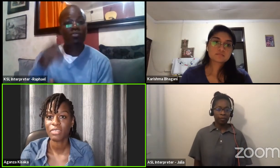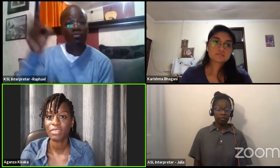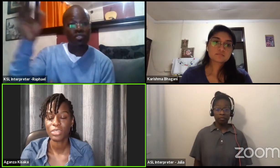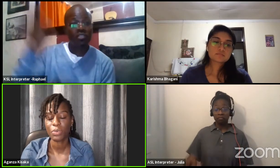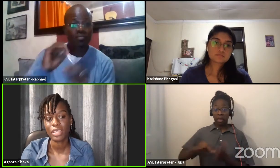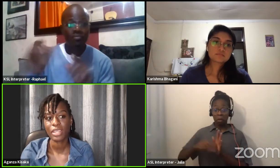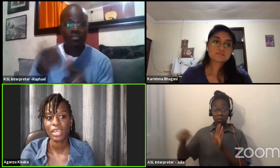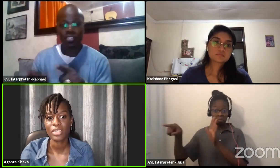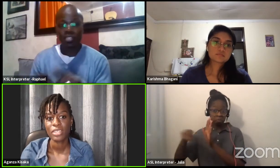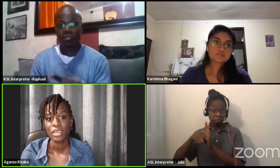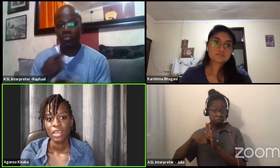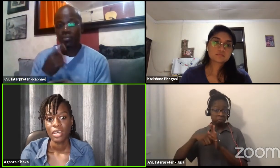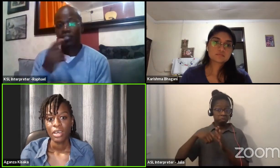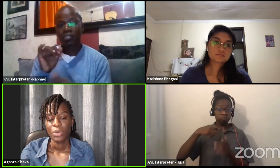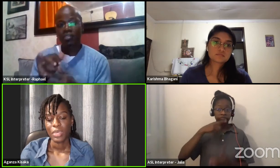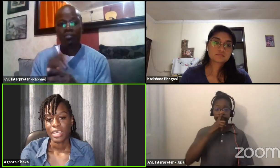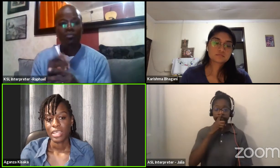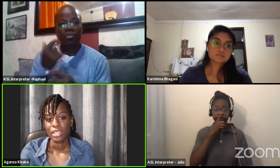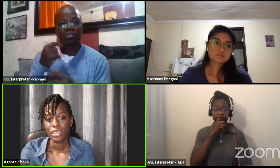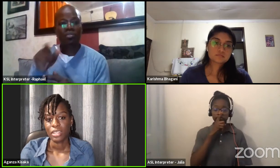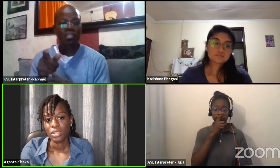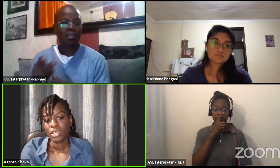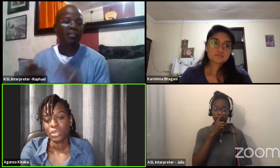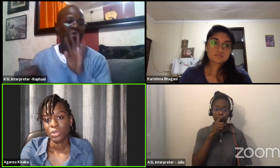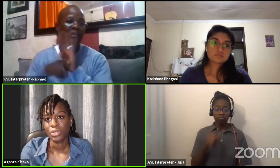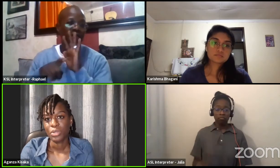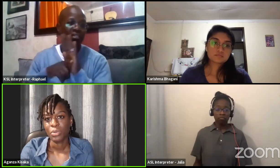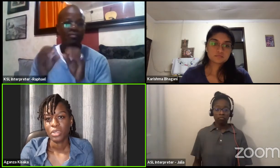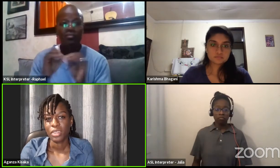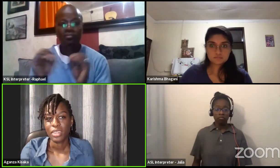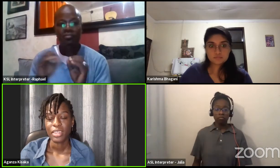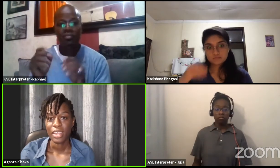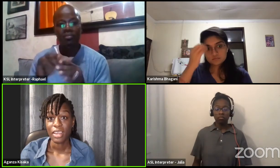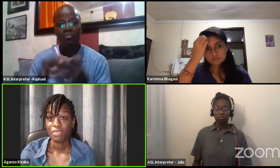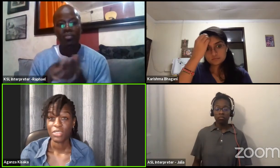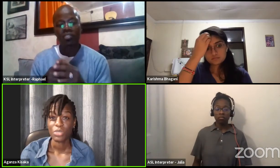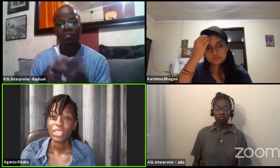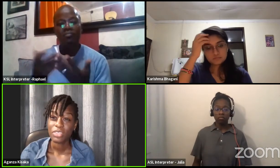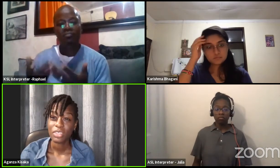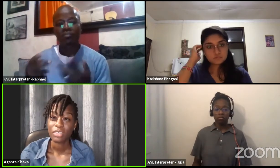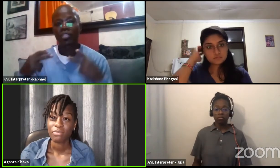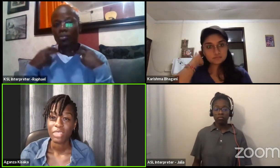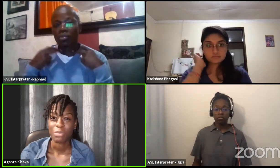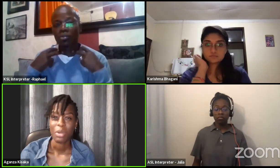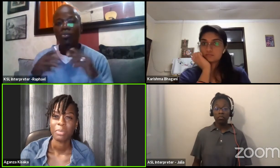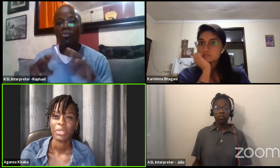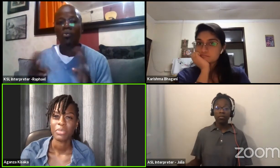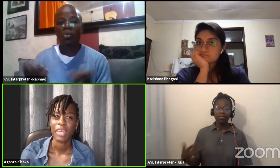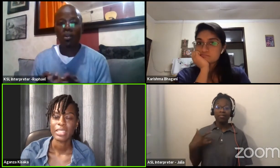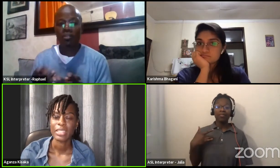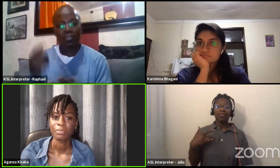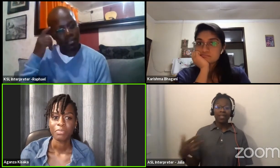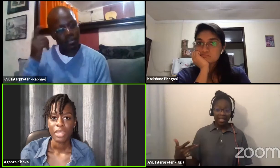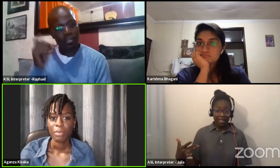there is a way that we in the colonial world think that if it's Western, it's probably right.